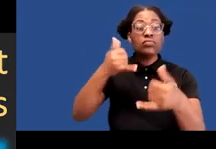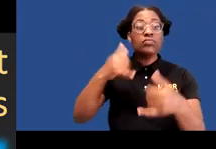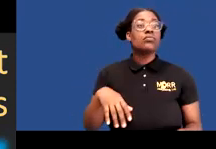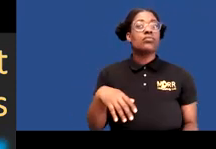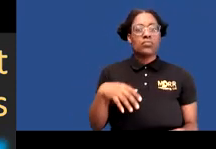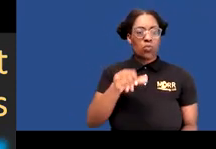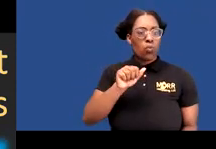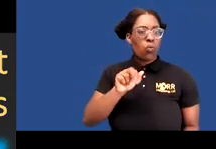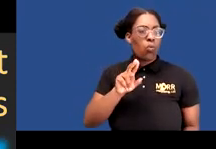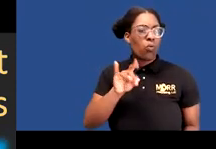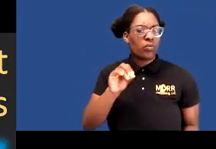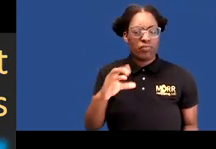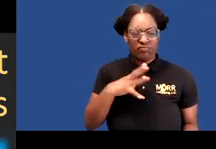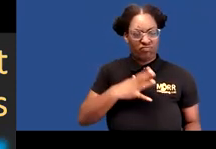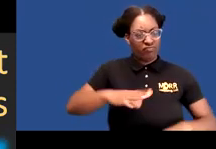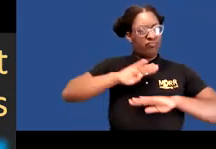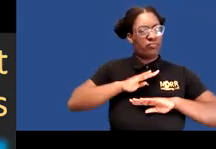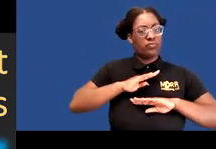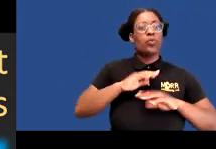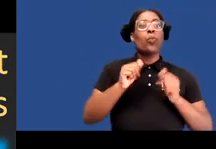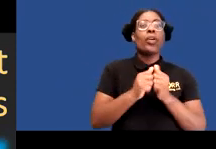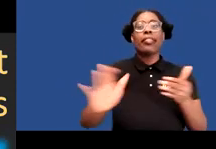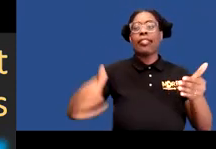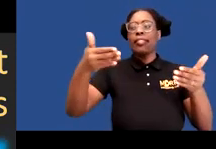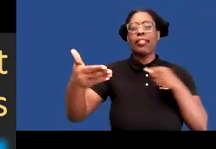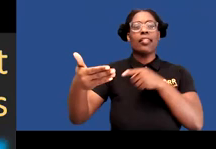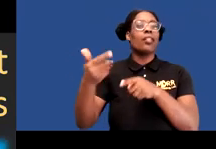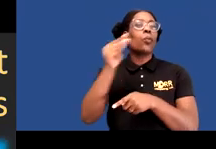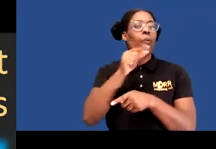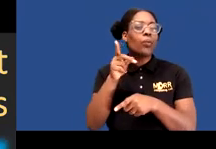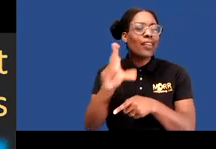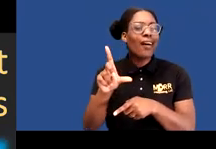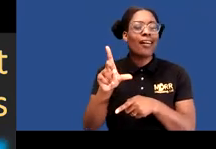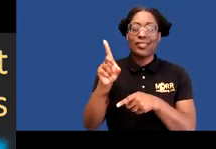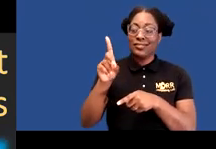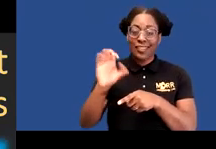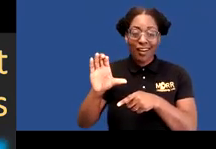along with a Google Doc or other types of technology that you might be using.